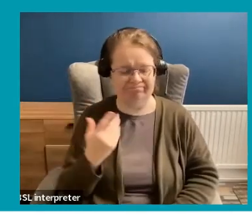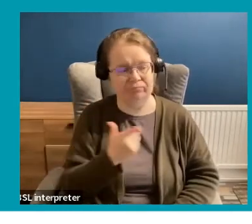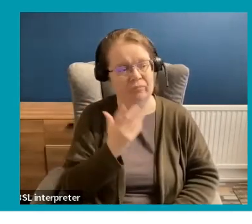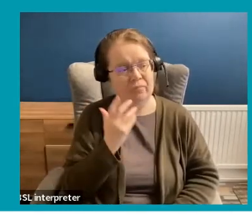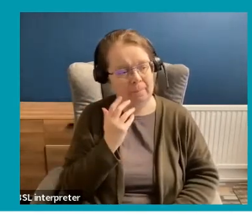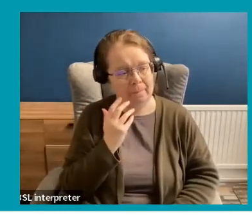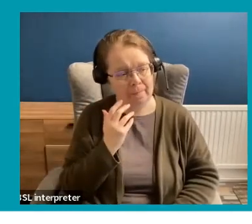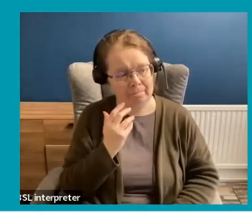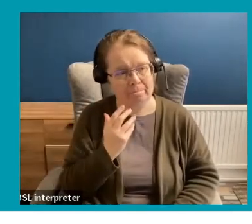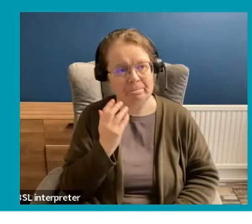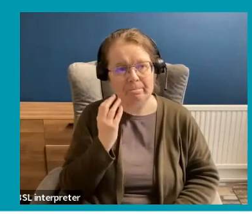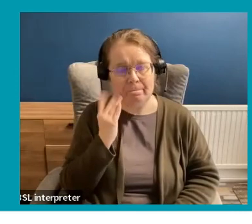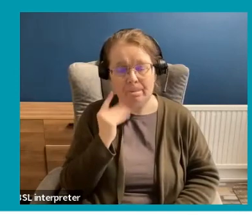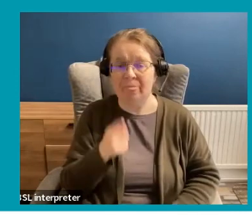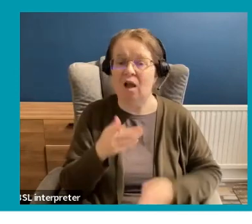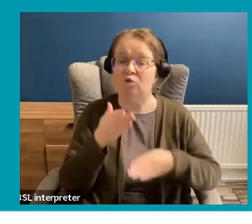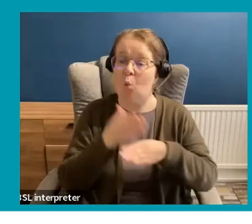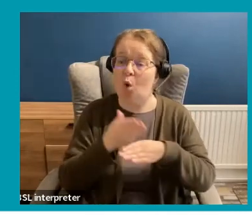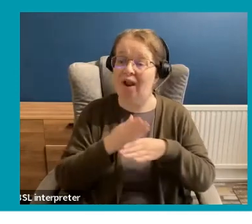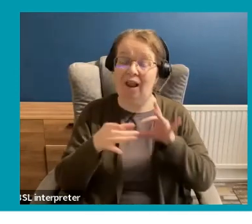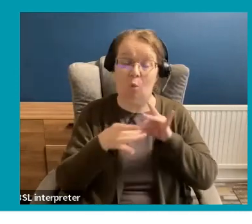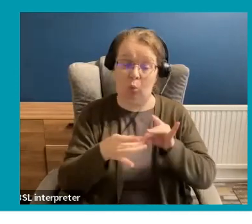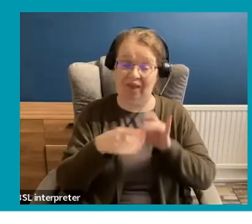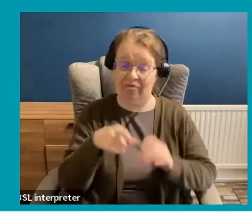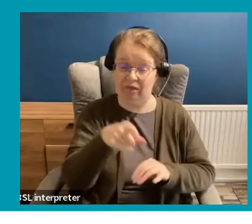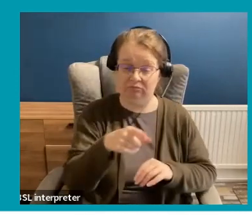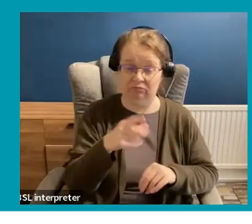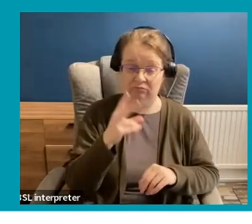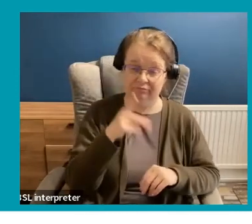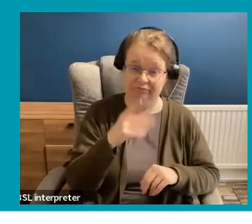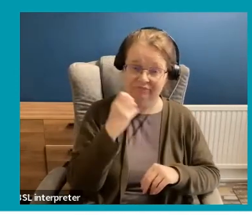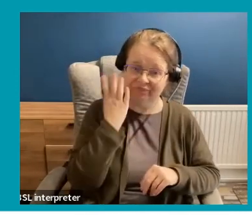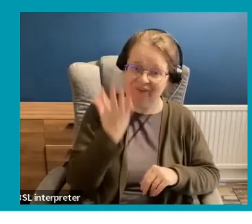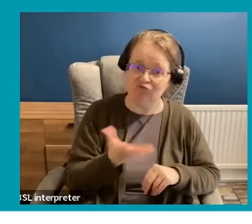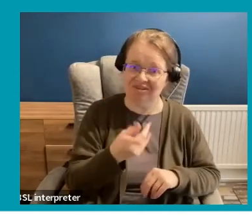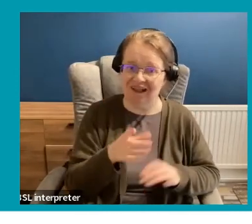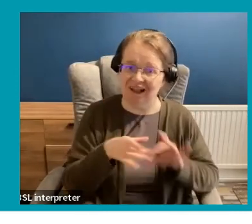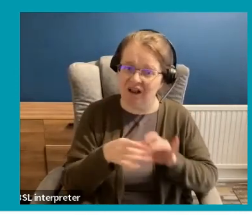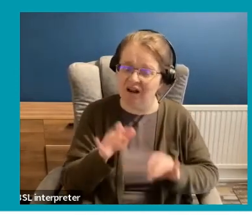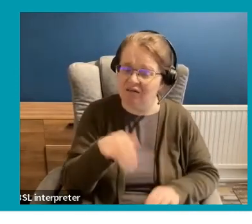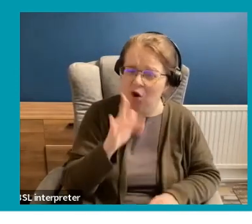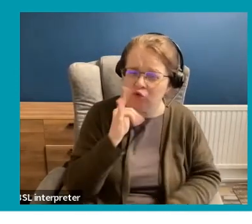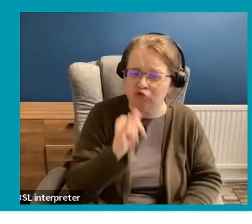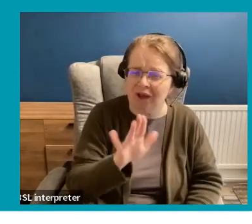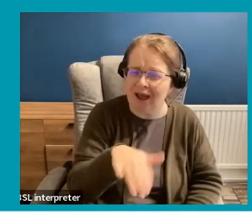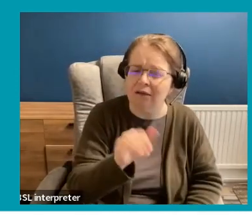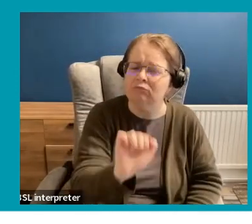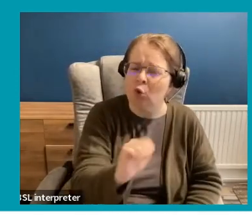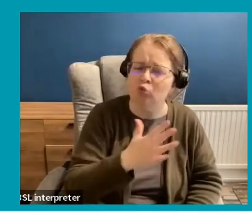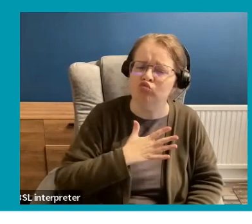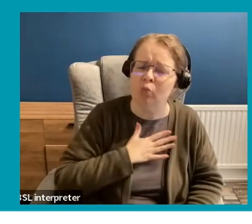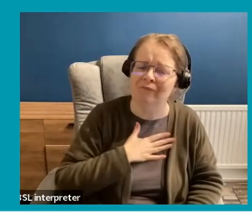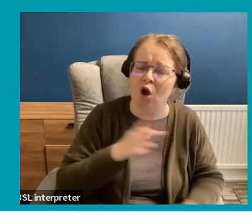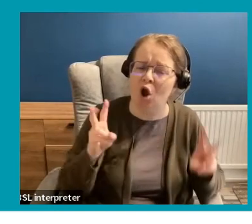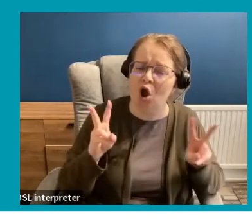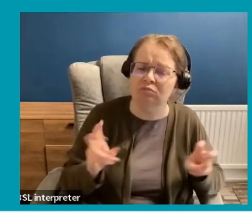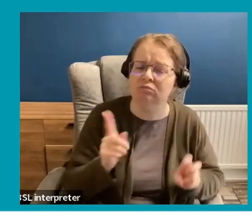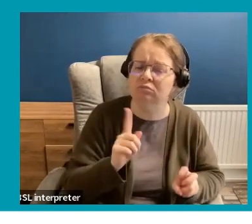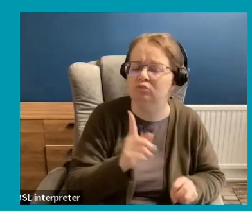Like you say when you are working with somebody on a day-to-day basis just check in with him to find out what language they prefer.